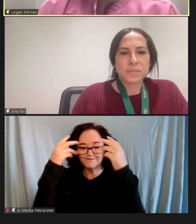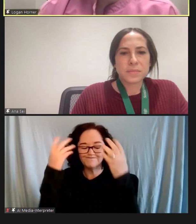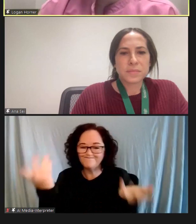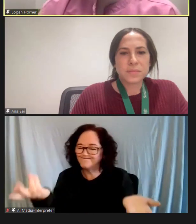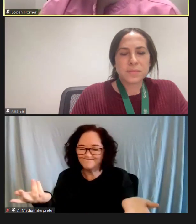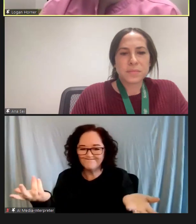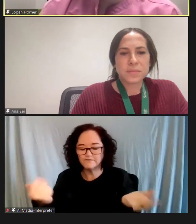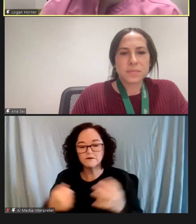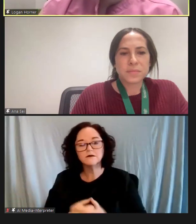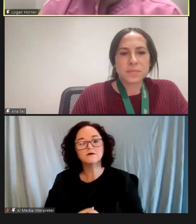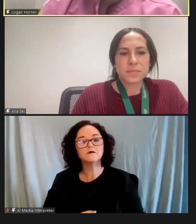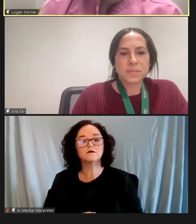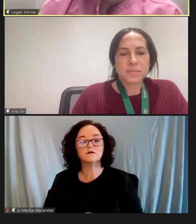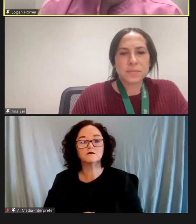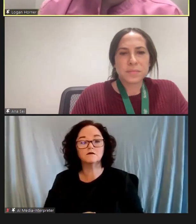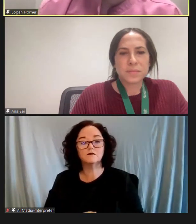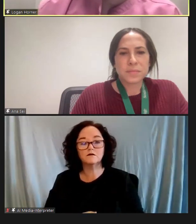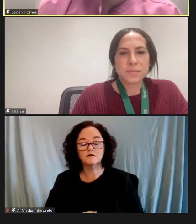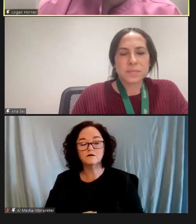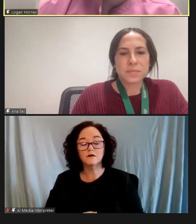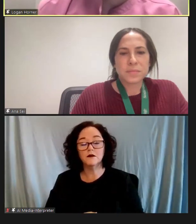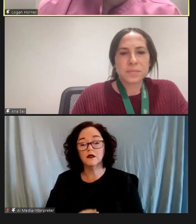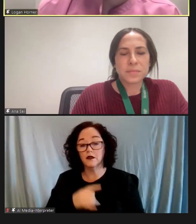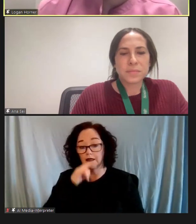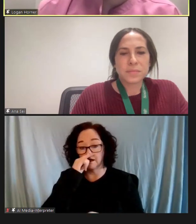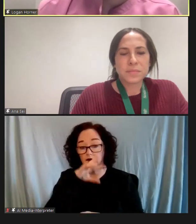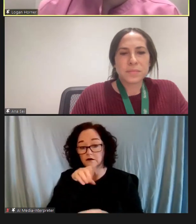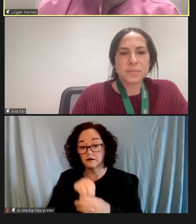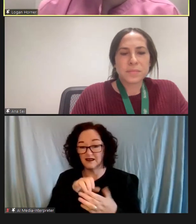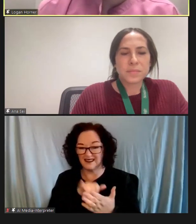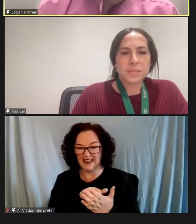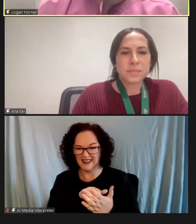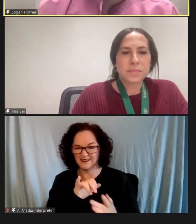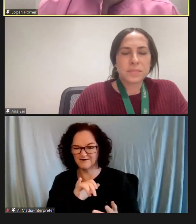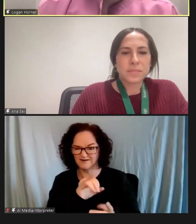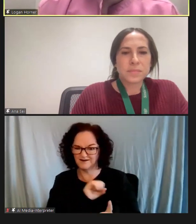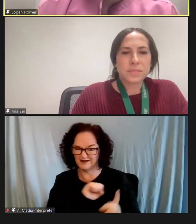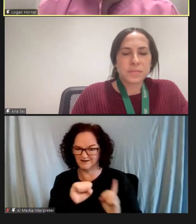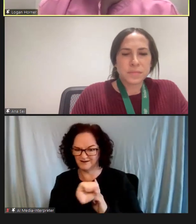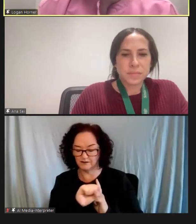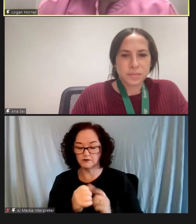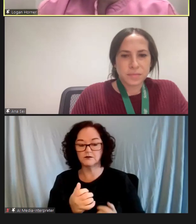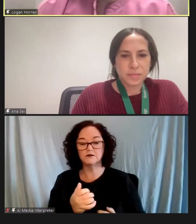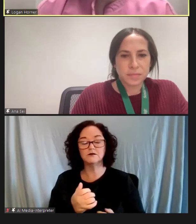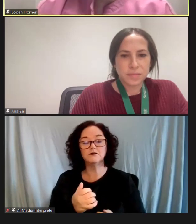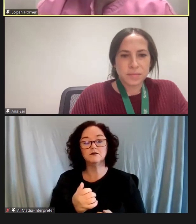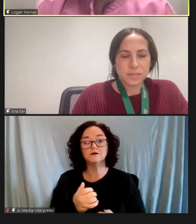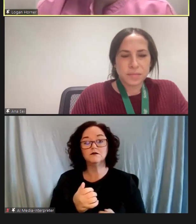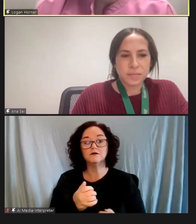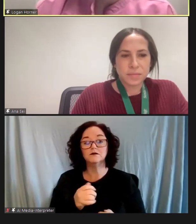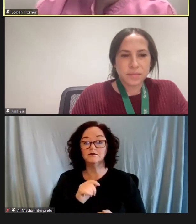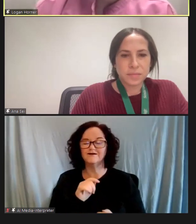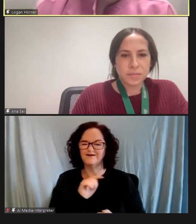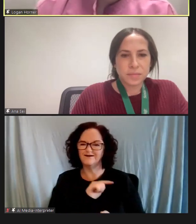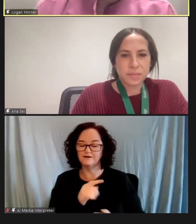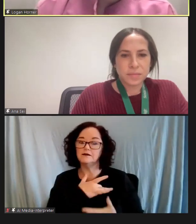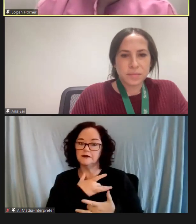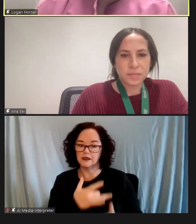for us kids in this situation are kids